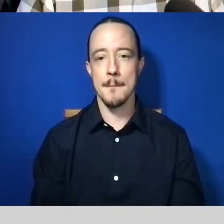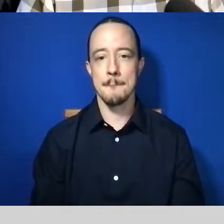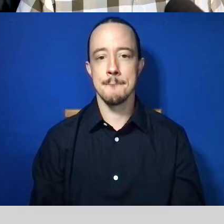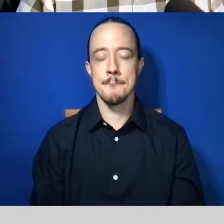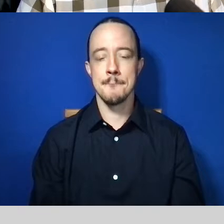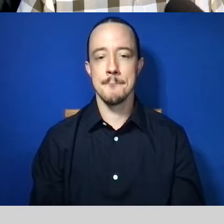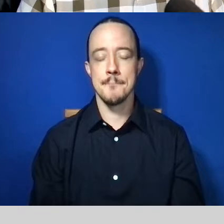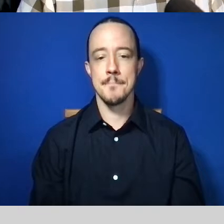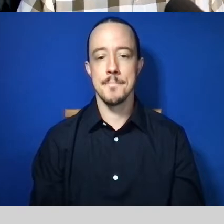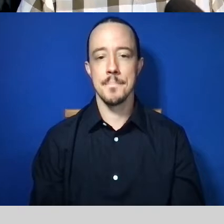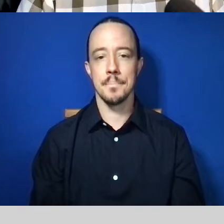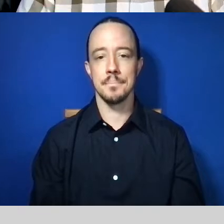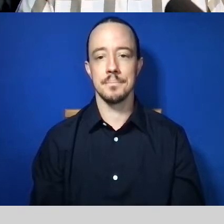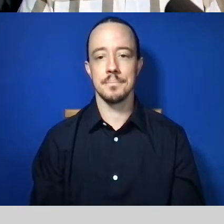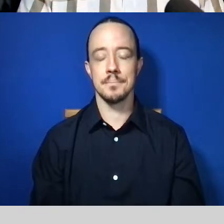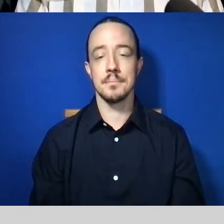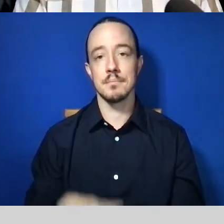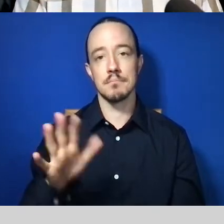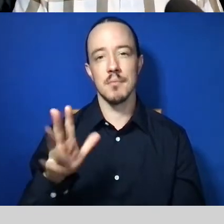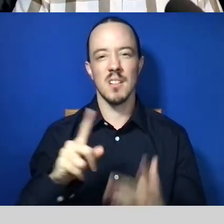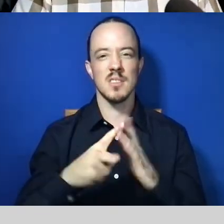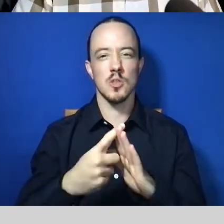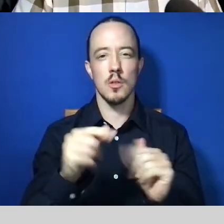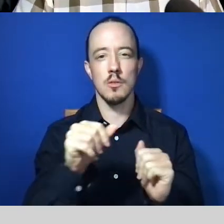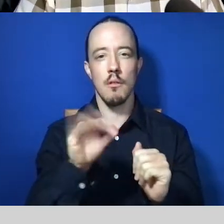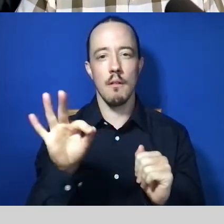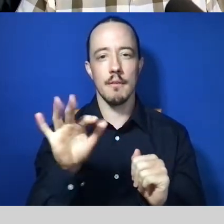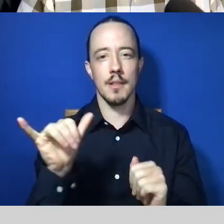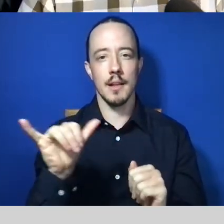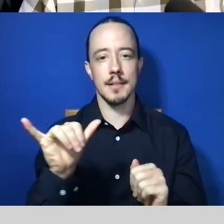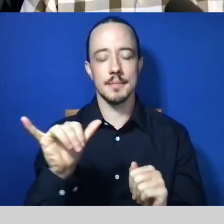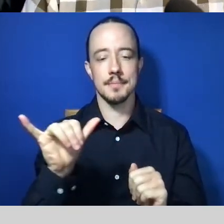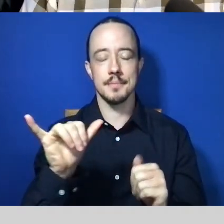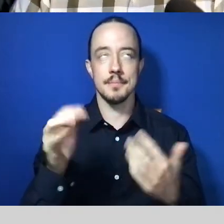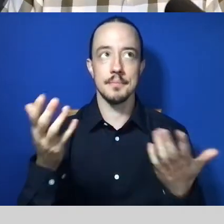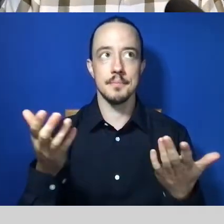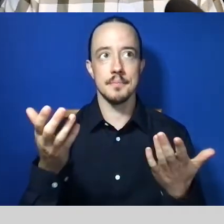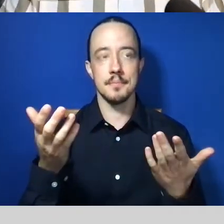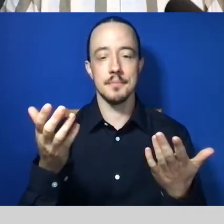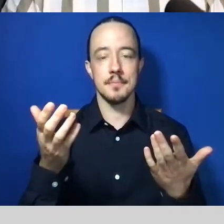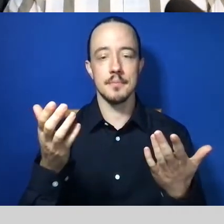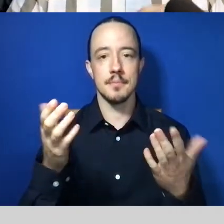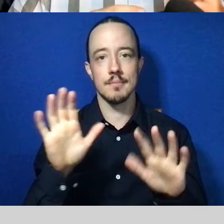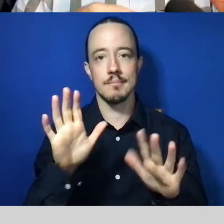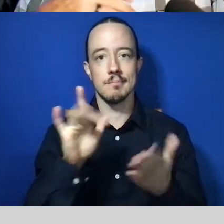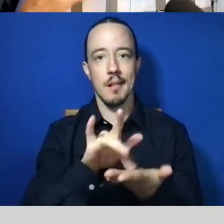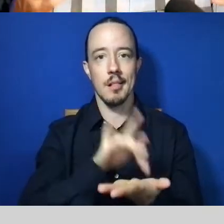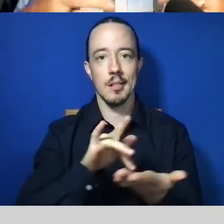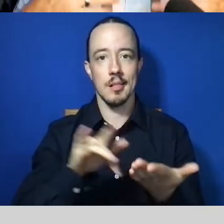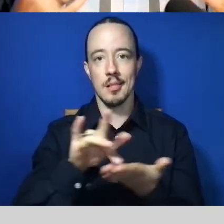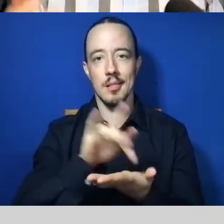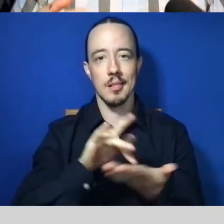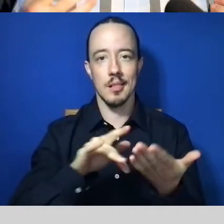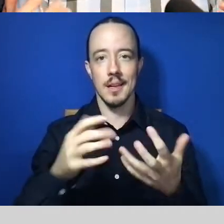this kind of starts off a little bit, like, I guess, kind of a click salad. You may start building and sketching out